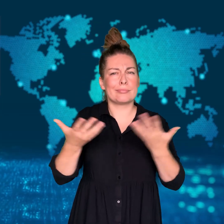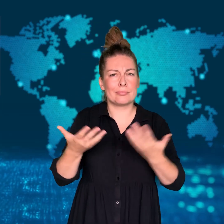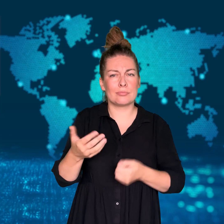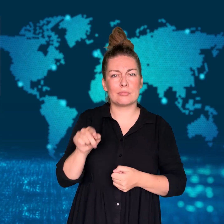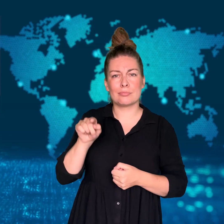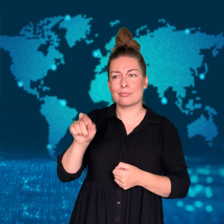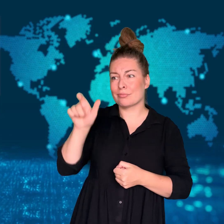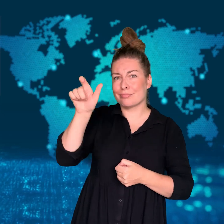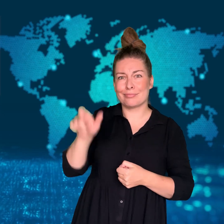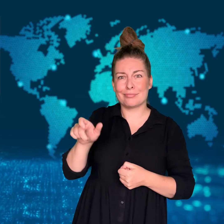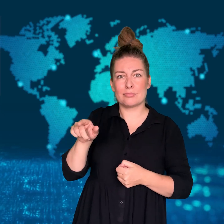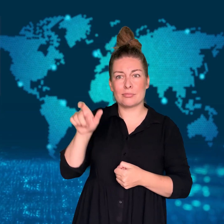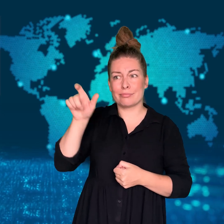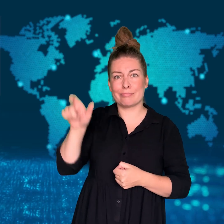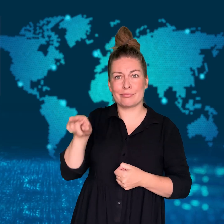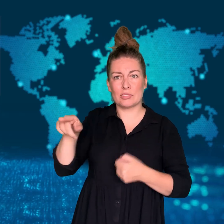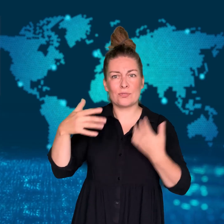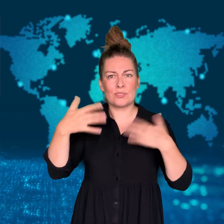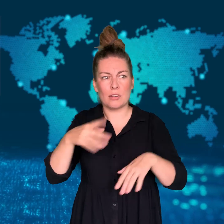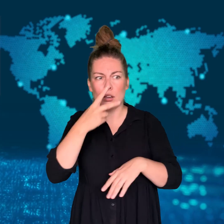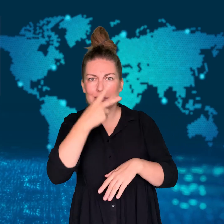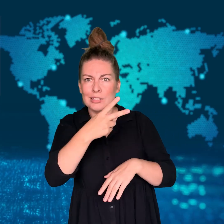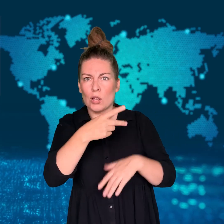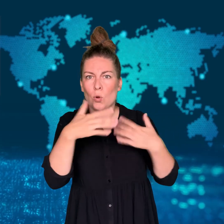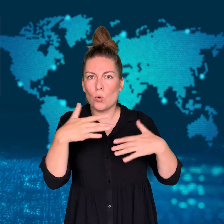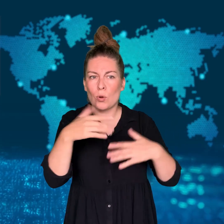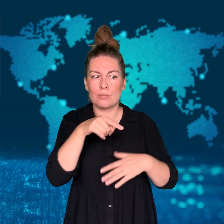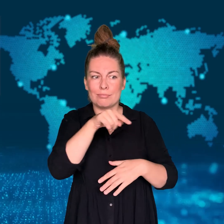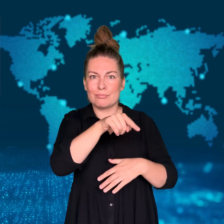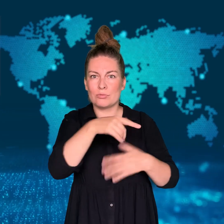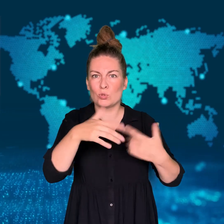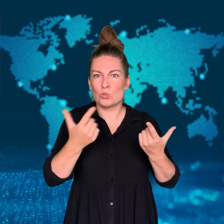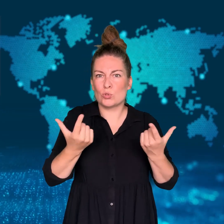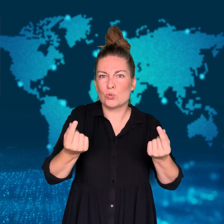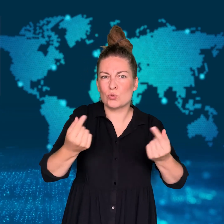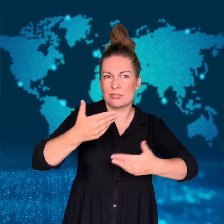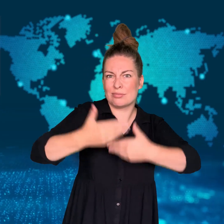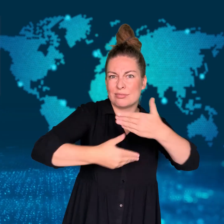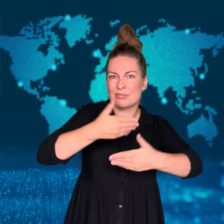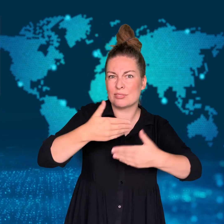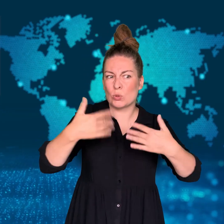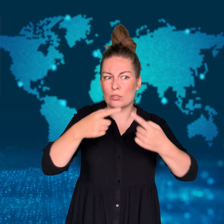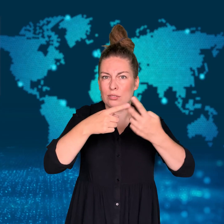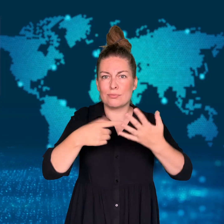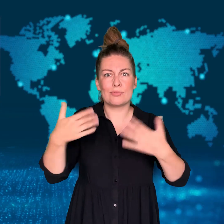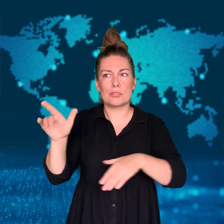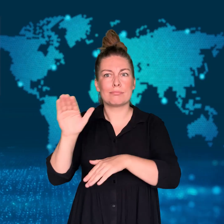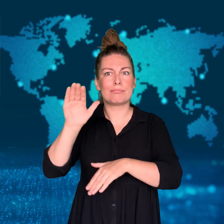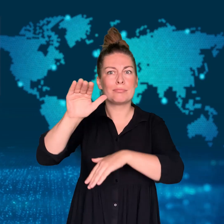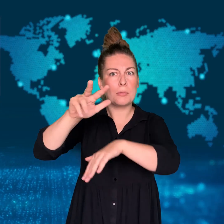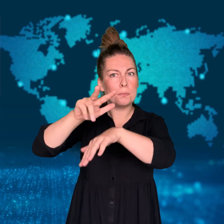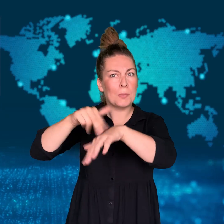an 11-year-old boy.